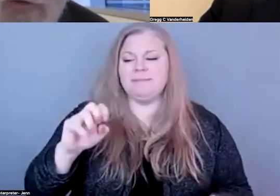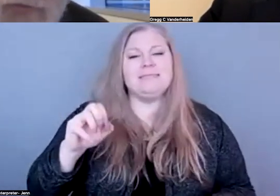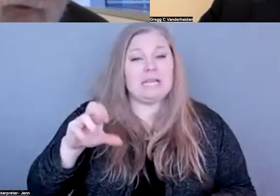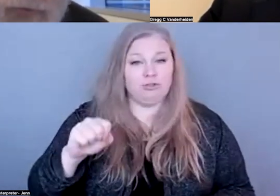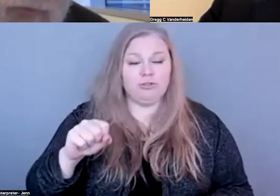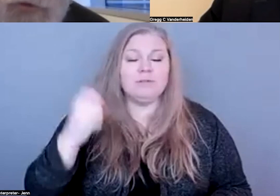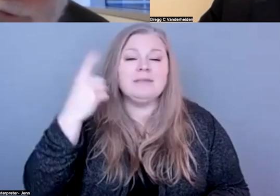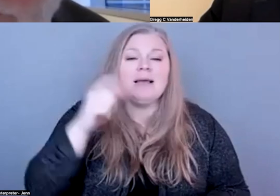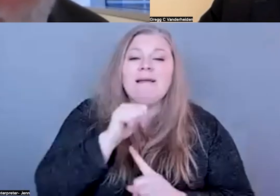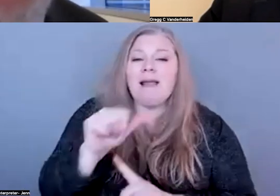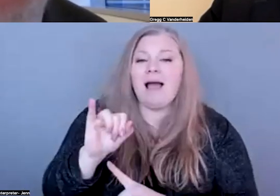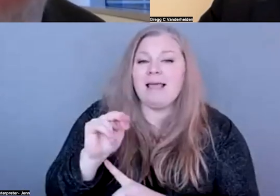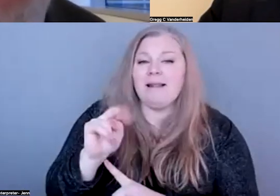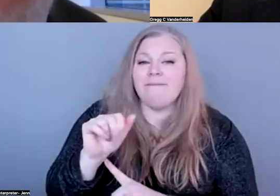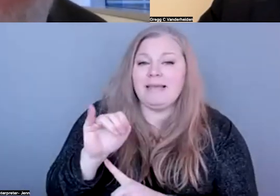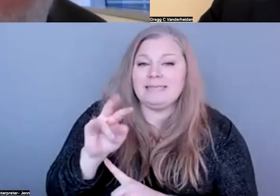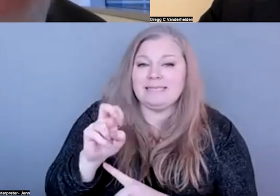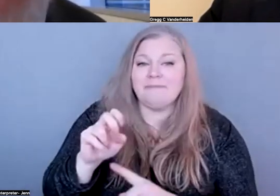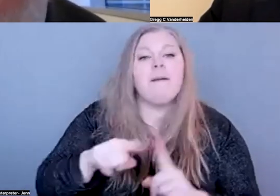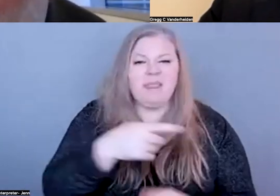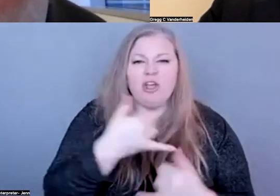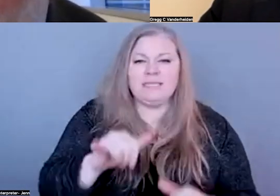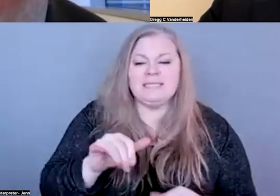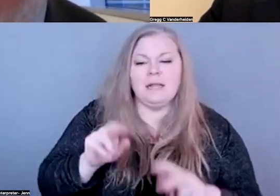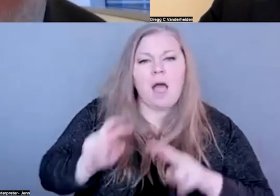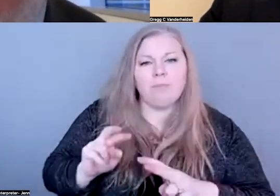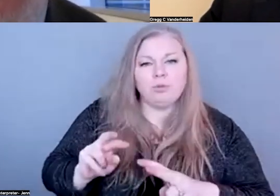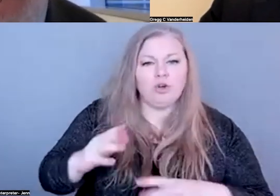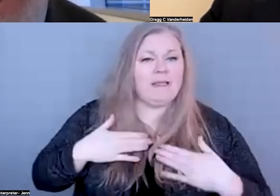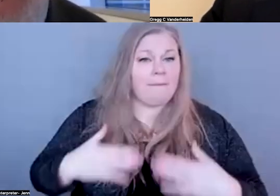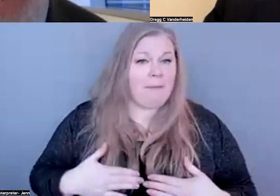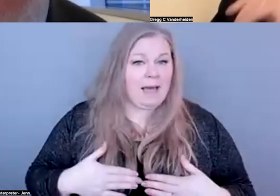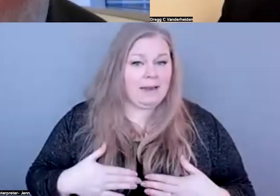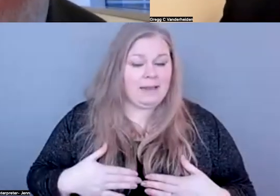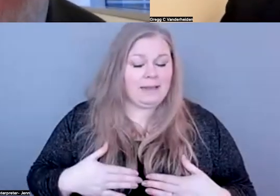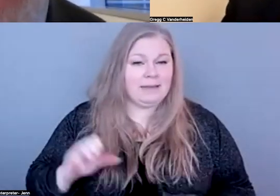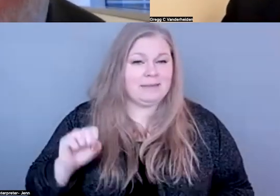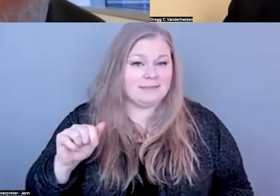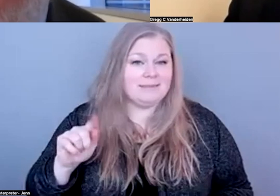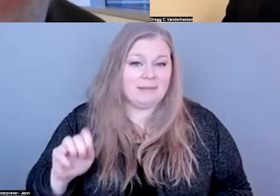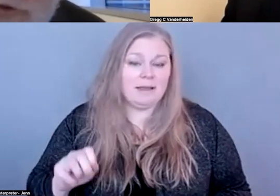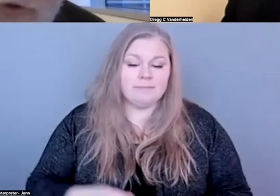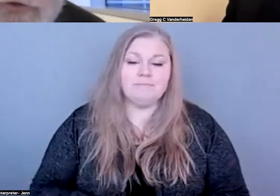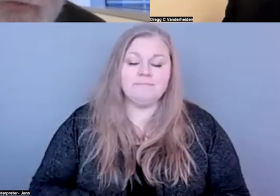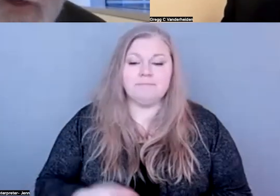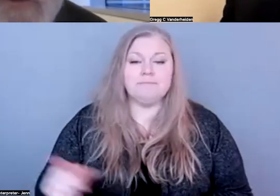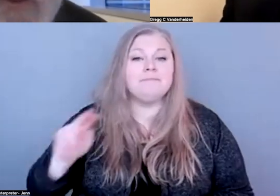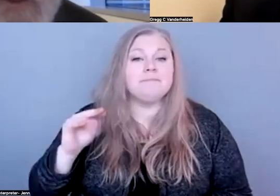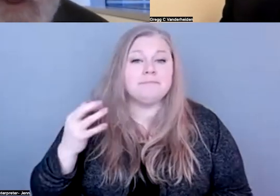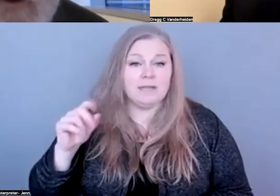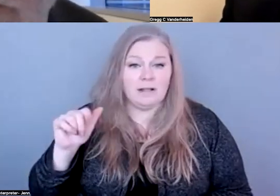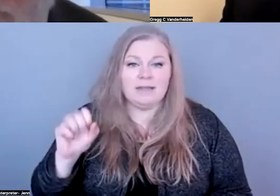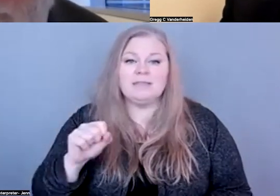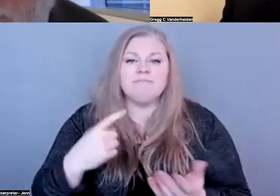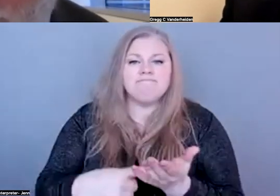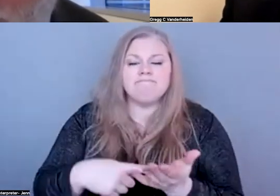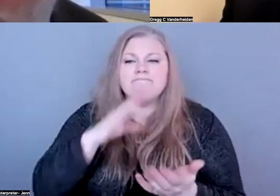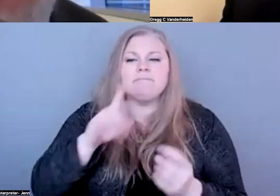noninvasive, they're observing body state. Nicholas was concerned about our ability to